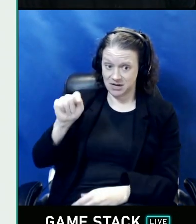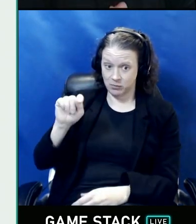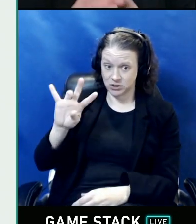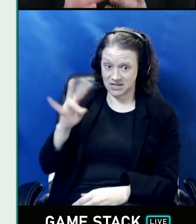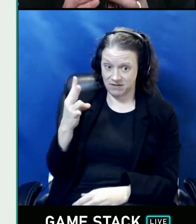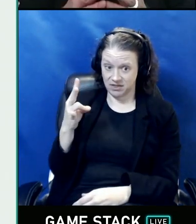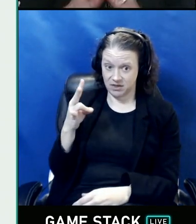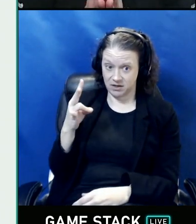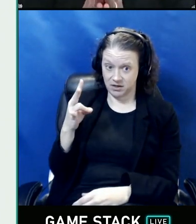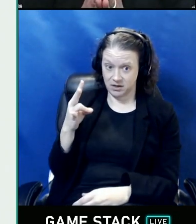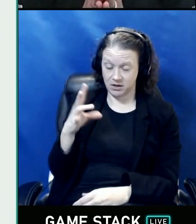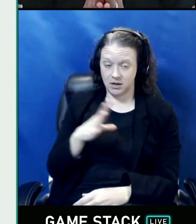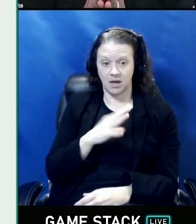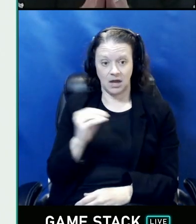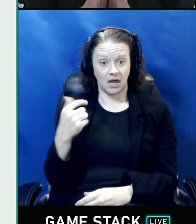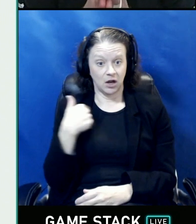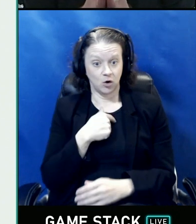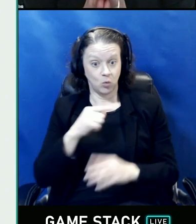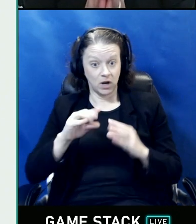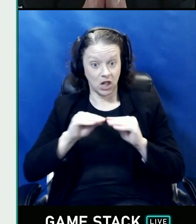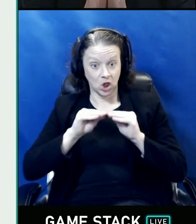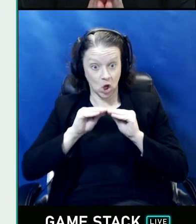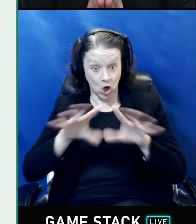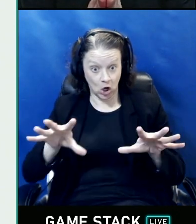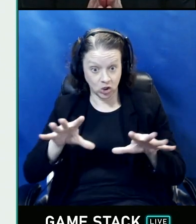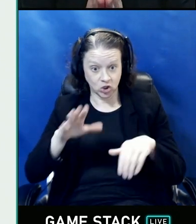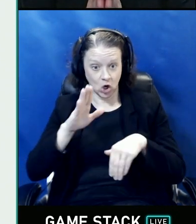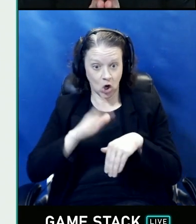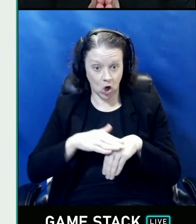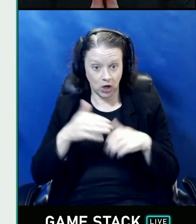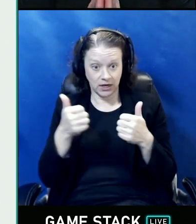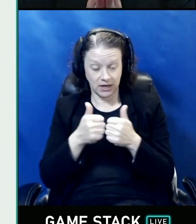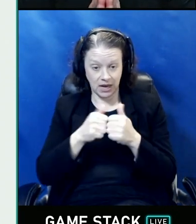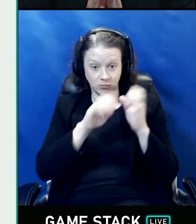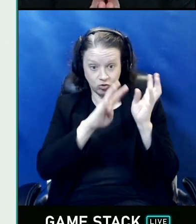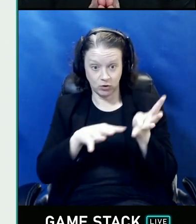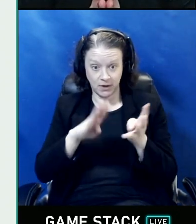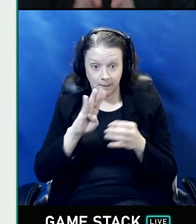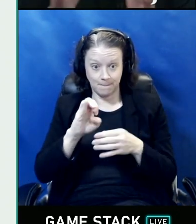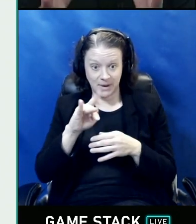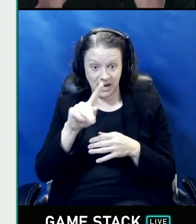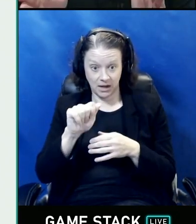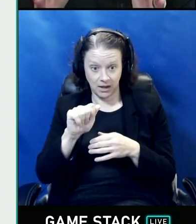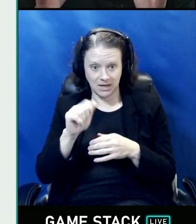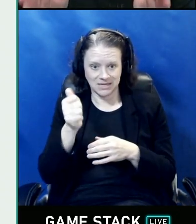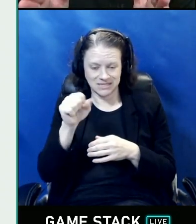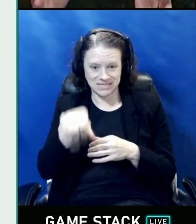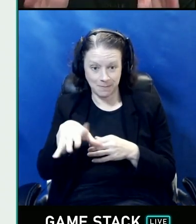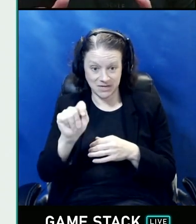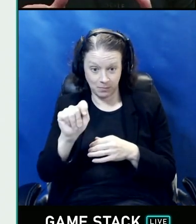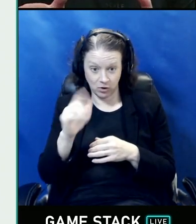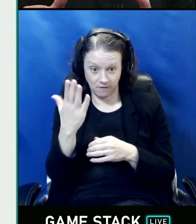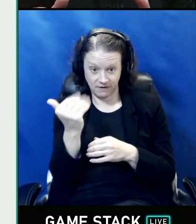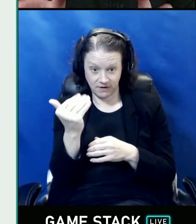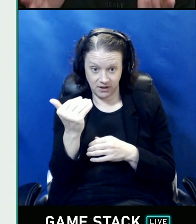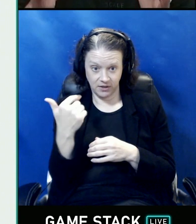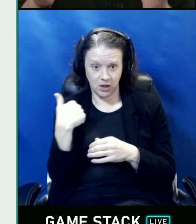And we launched on the game streaming Beta, September 15th. We brought the game to mobile in just a few